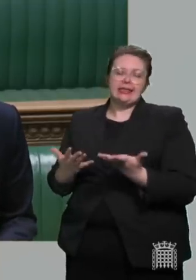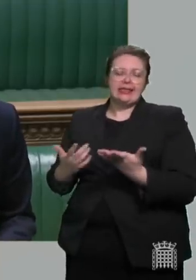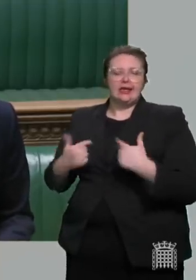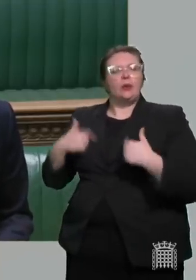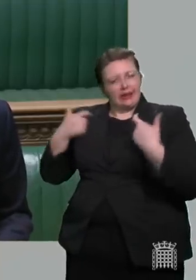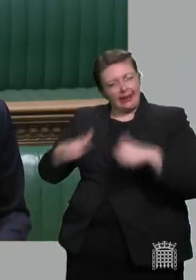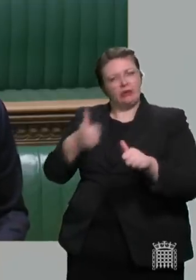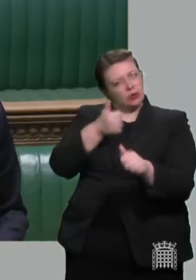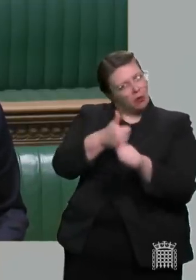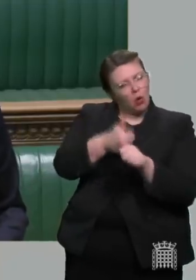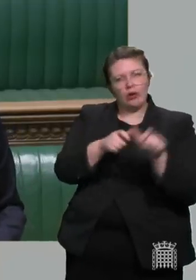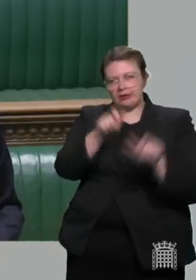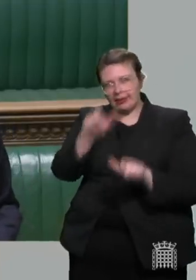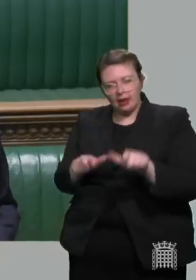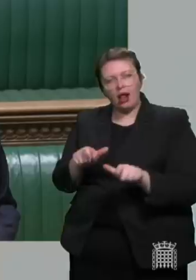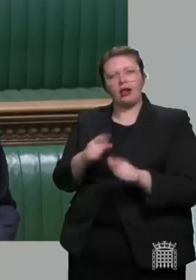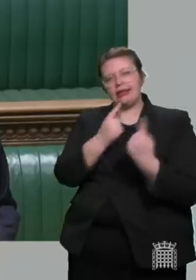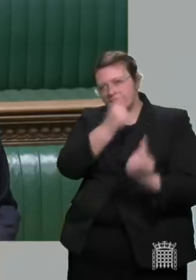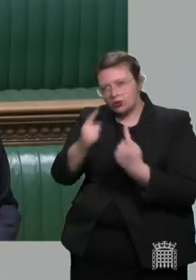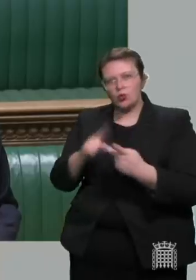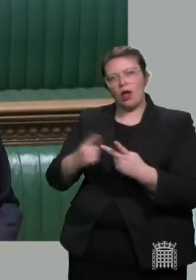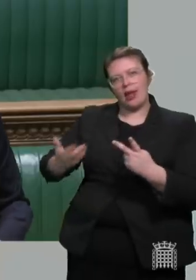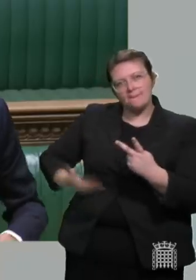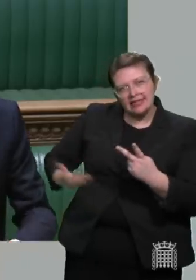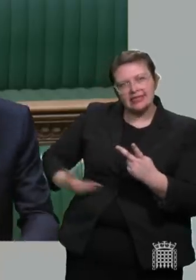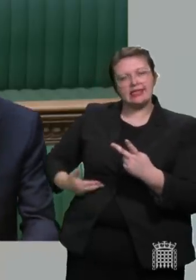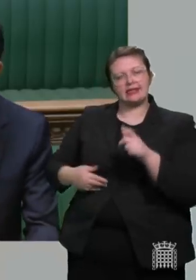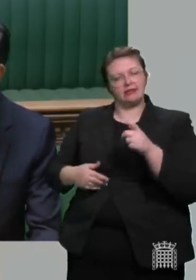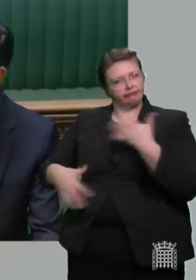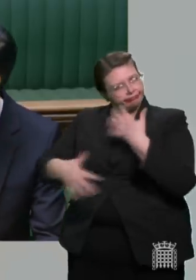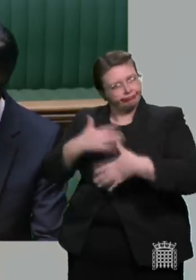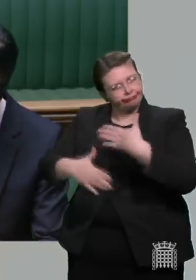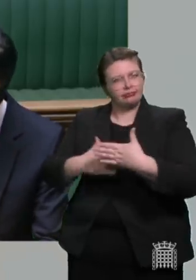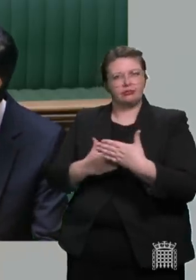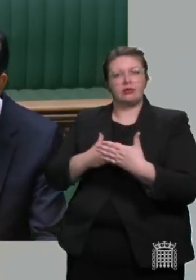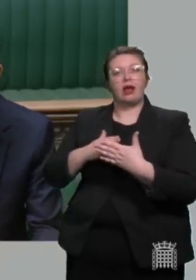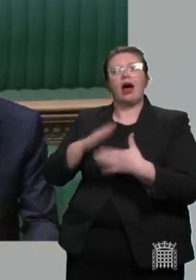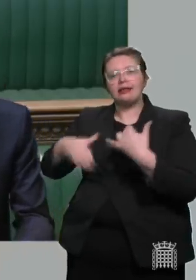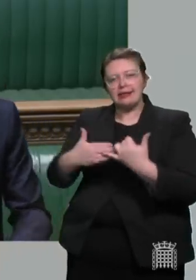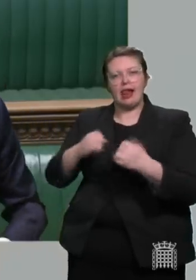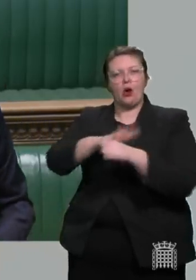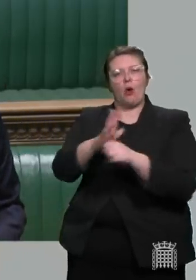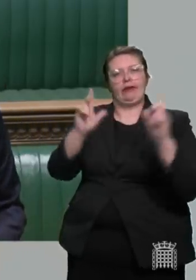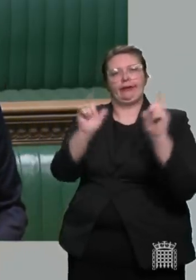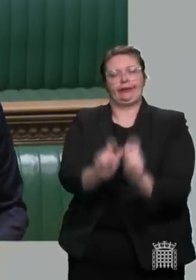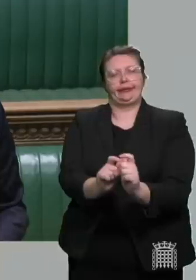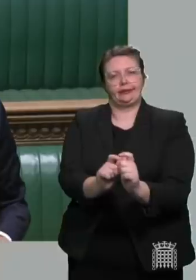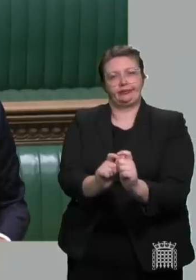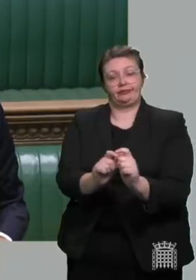through this moment of crisis. Secondly, once we are on the way to recovery, we will need